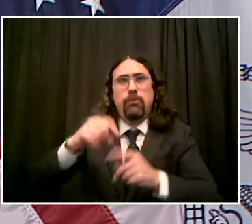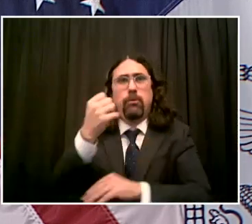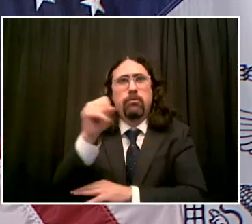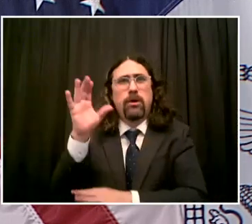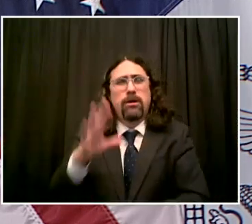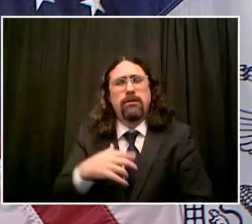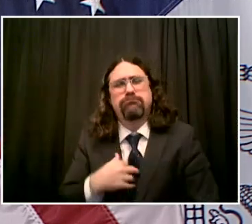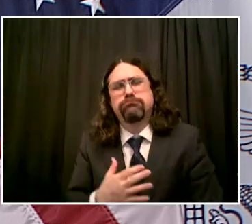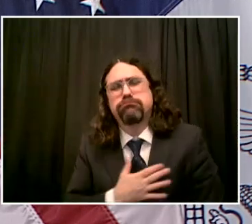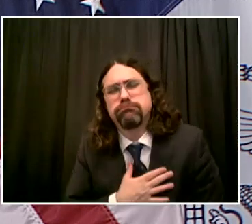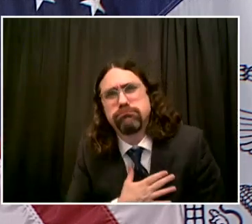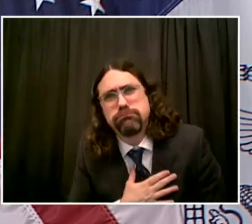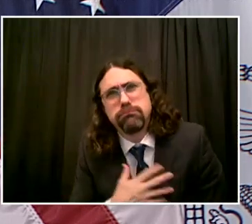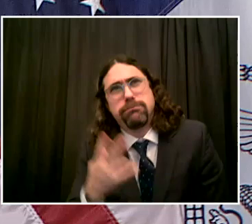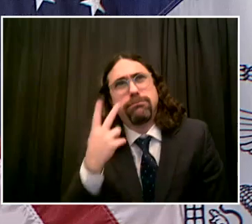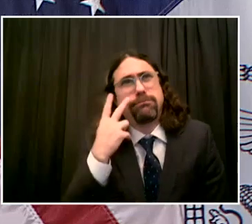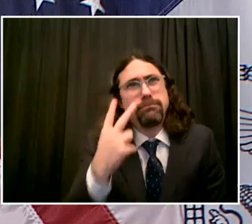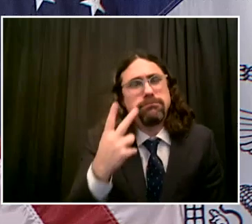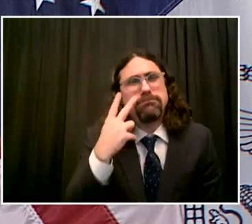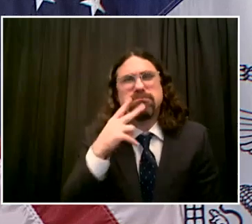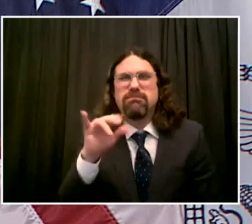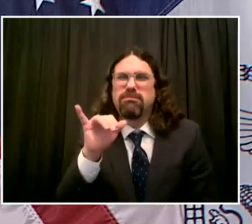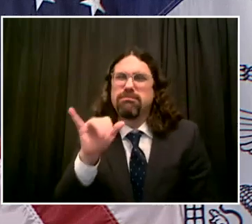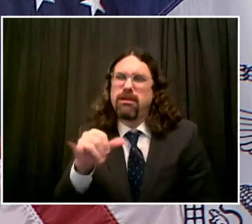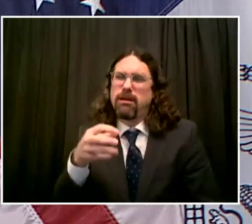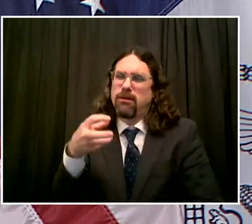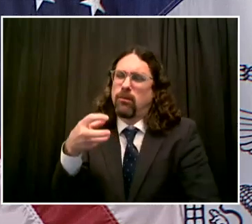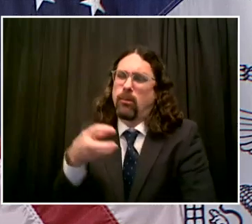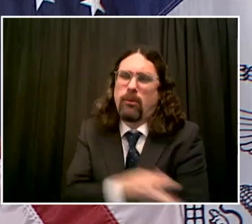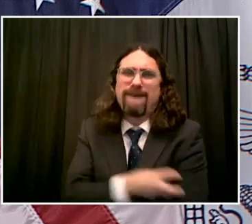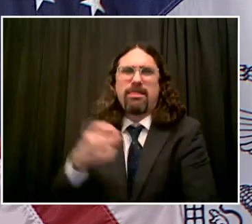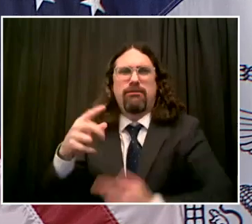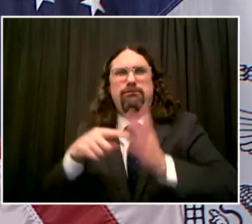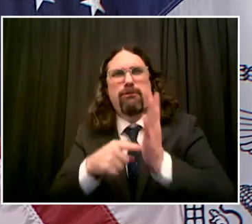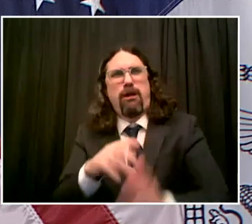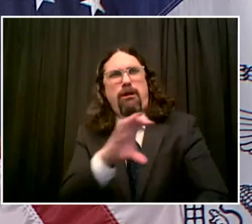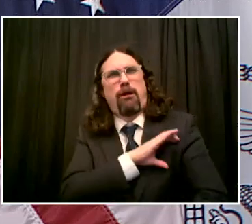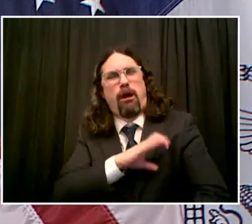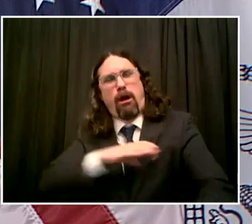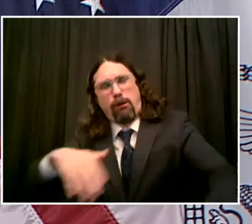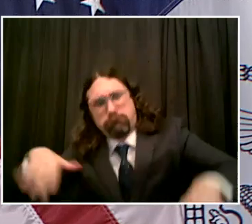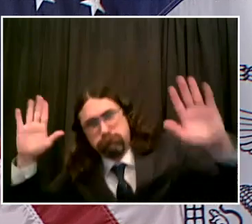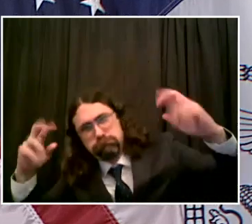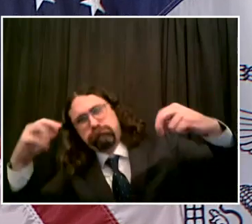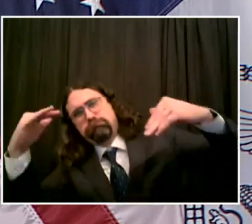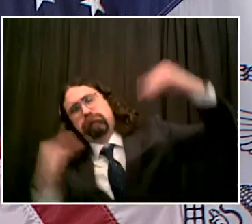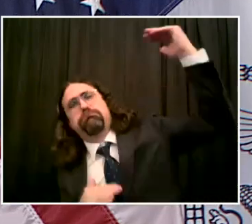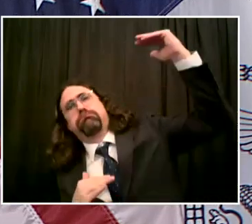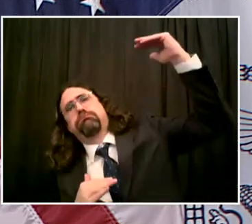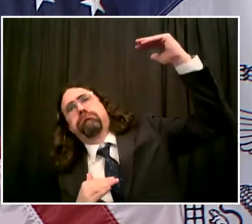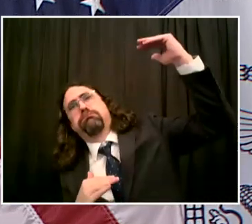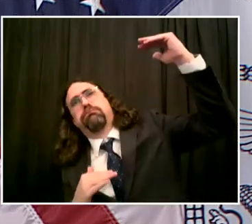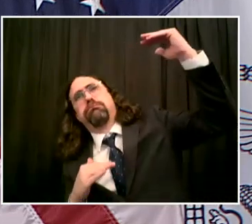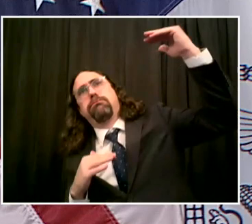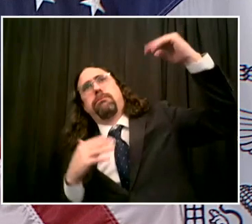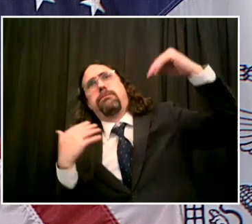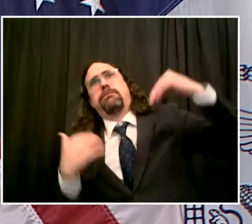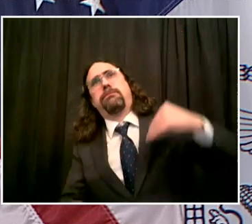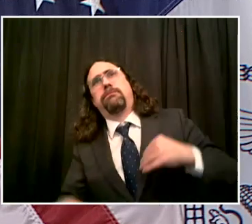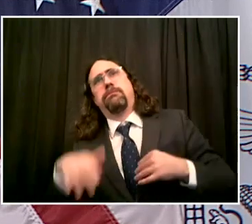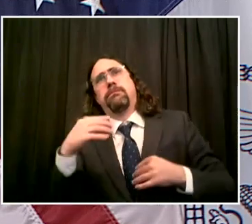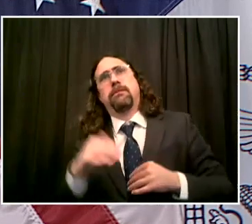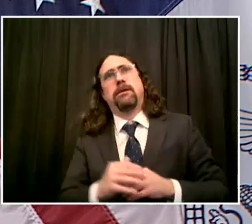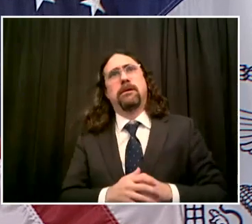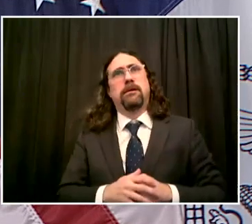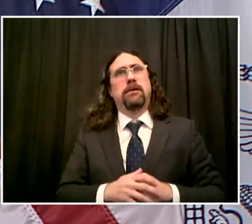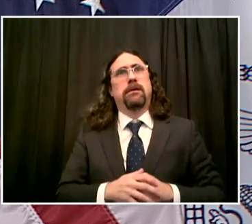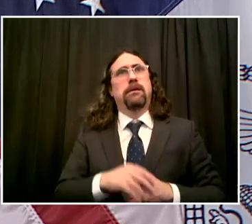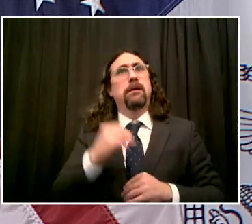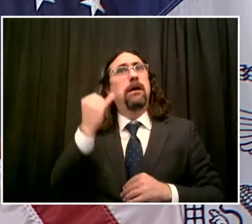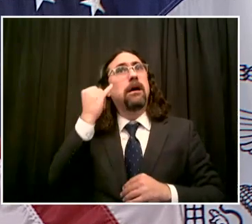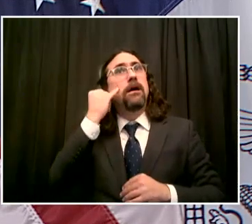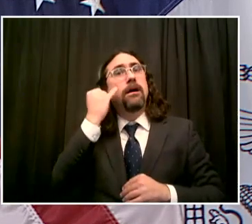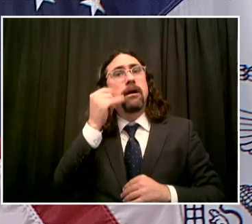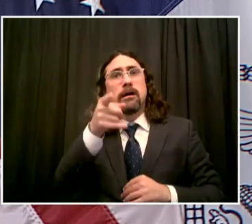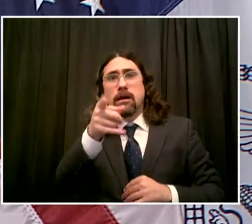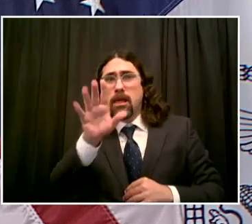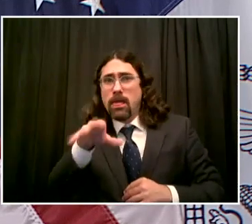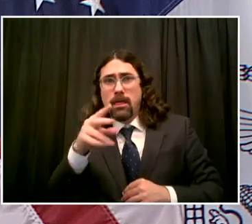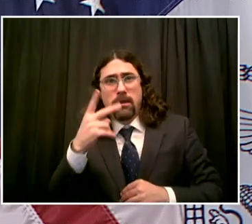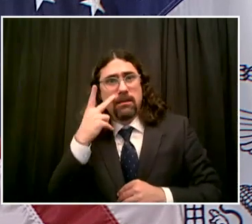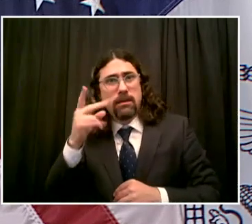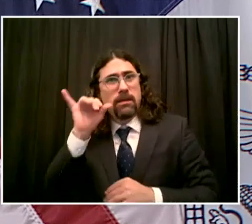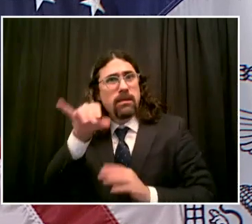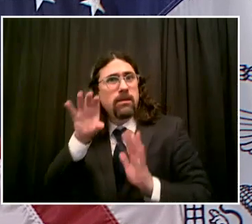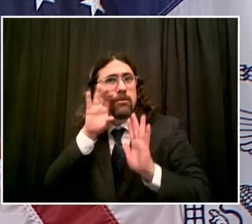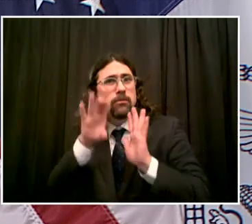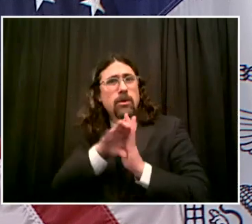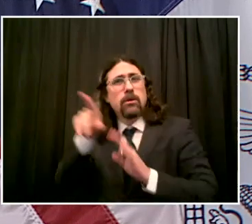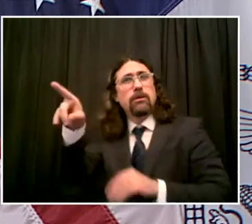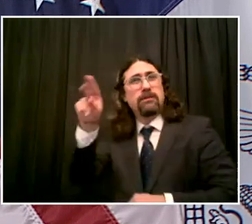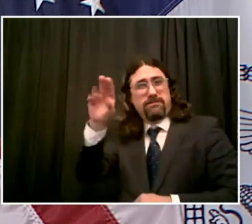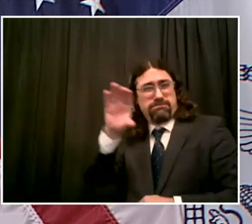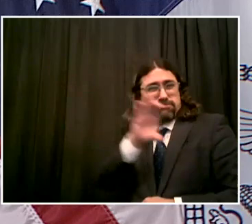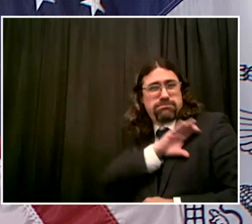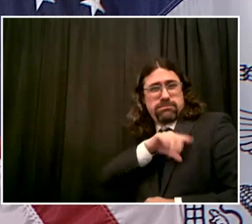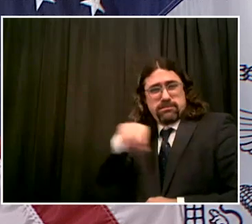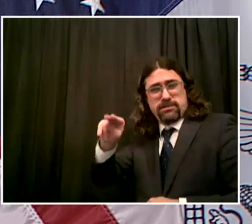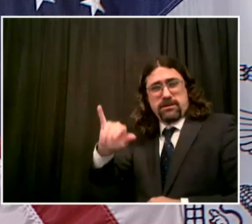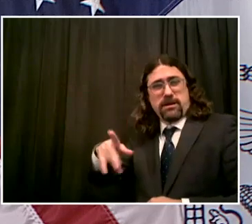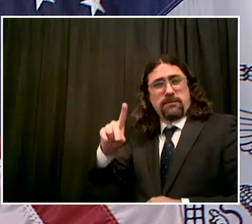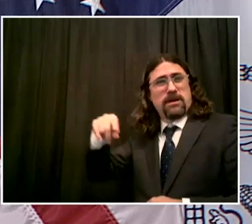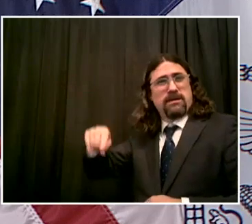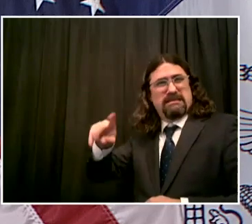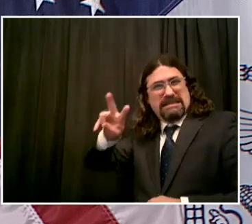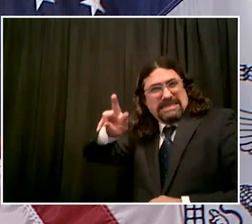CHIEF OF DEPARTMENT WAS TALKING